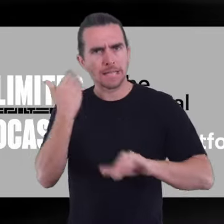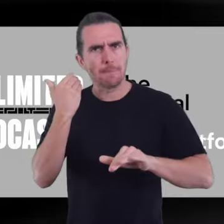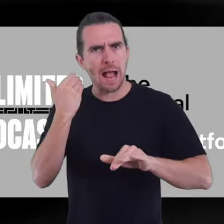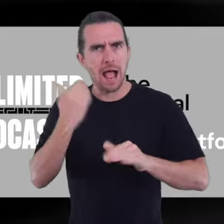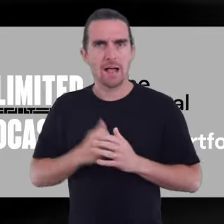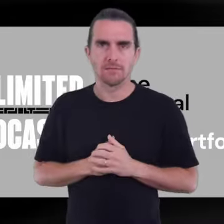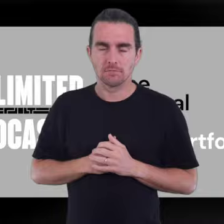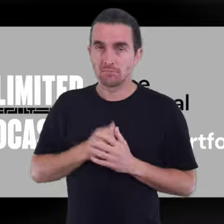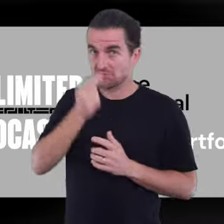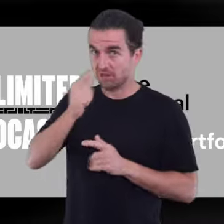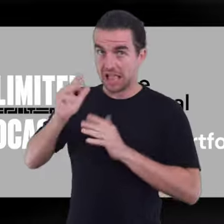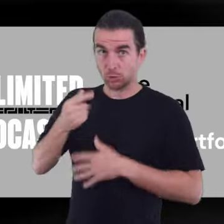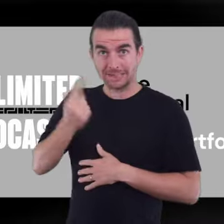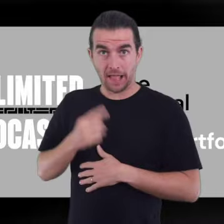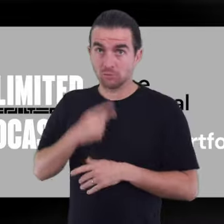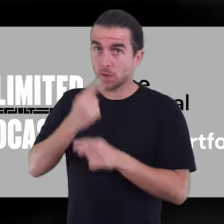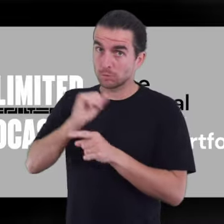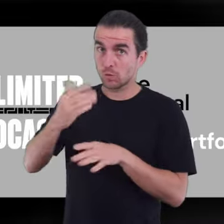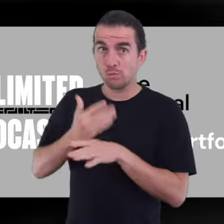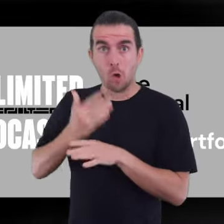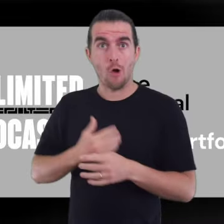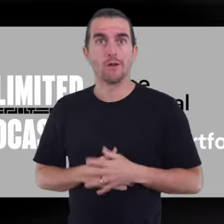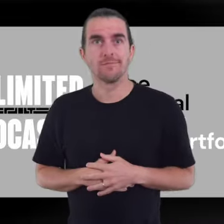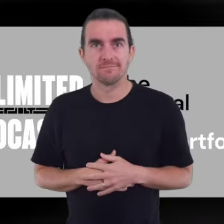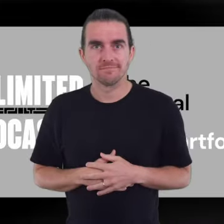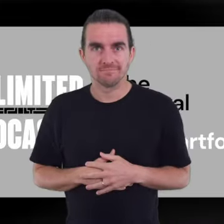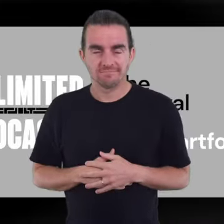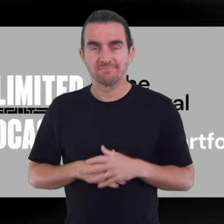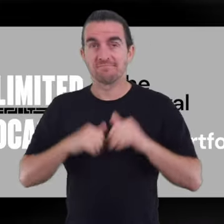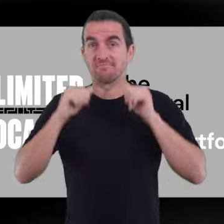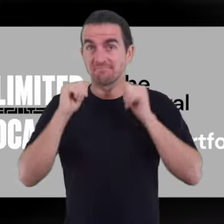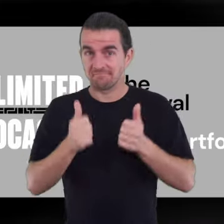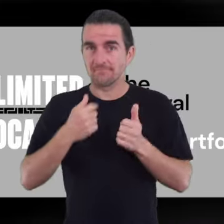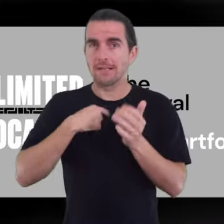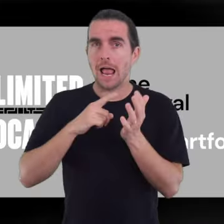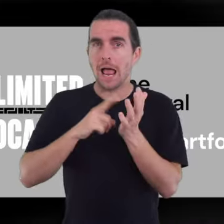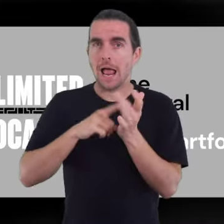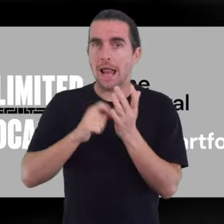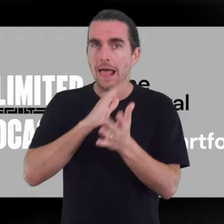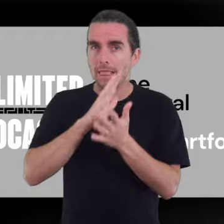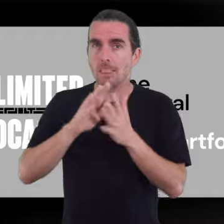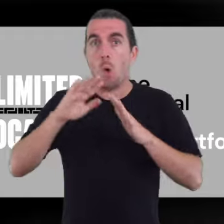Could you introduce yourself, and talk about the kind of work you make? [Lea] So, I'm Lilith, or Lea.